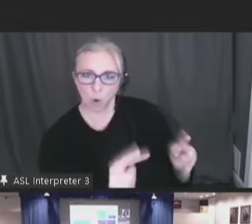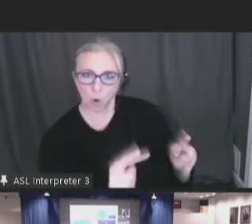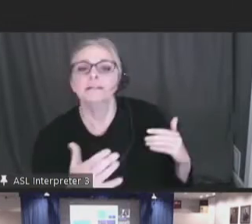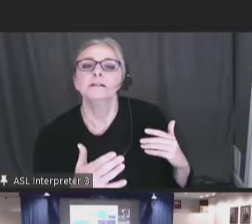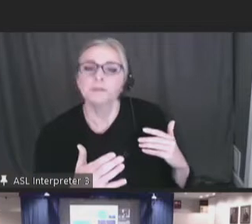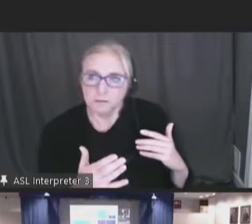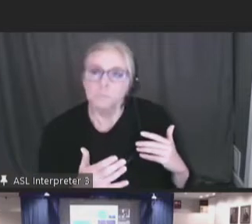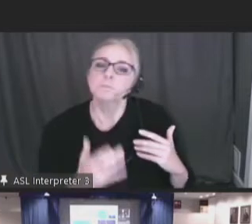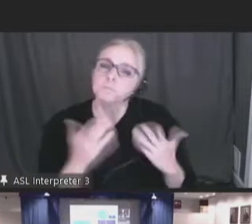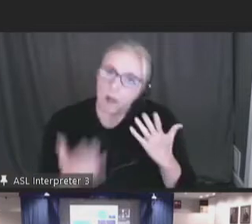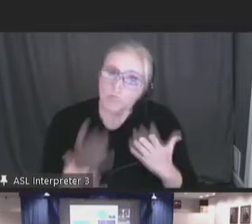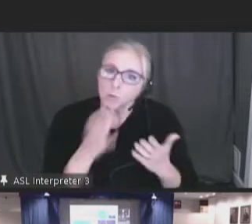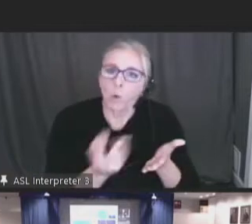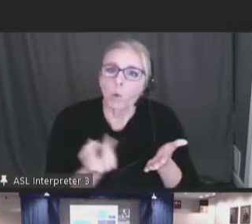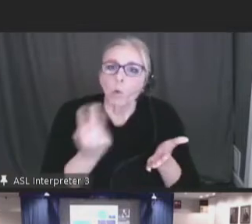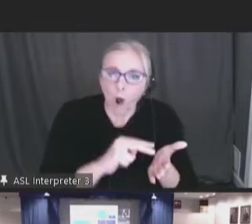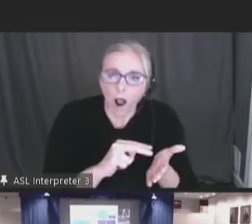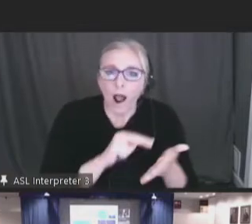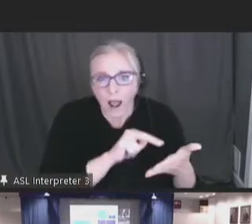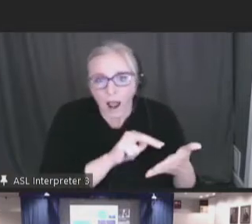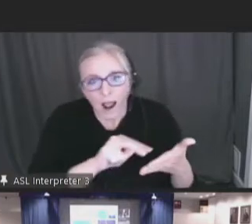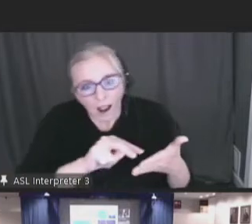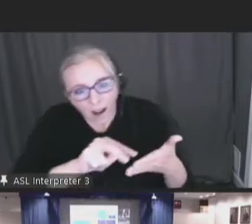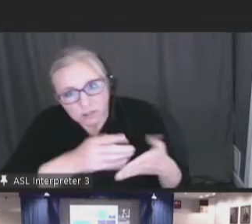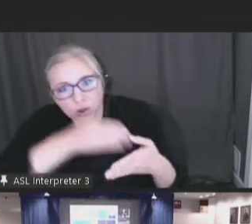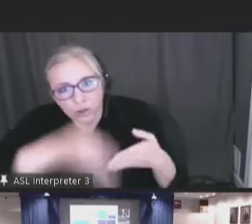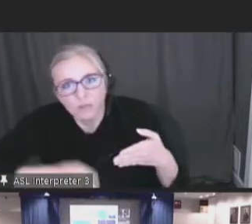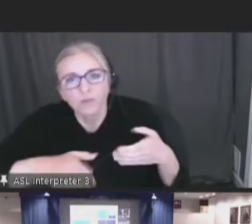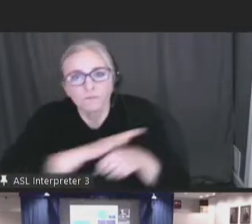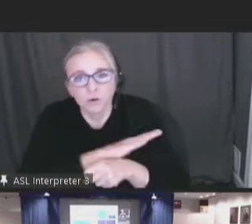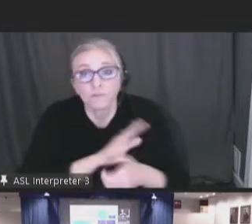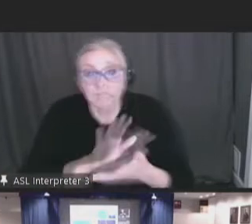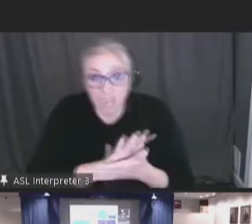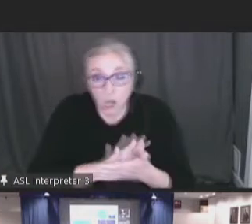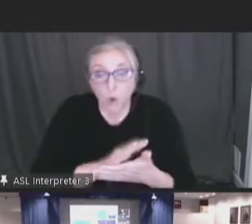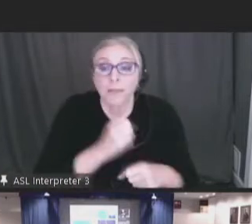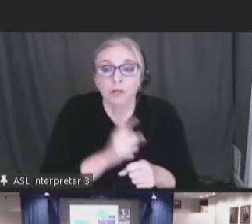the users watching to the -- to completion and receiving the full message with the ad.